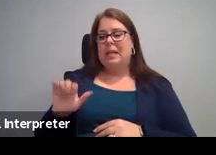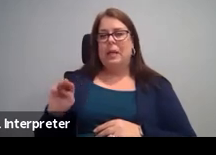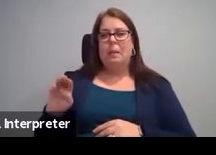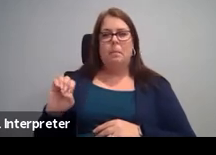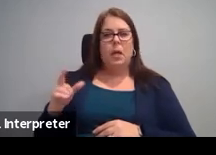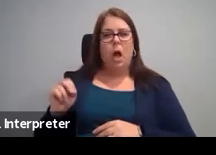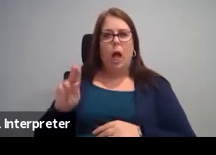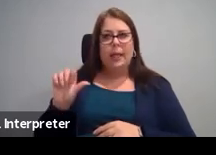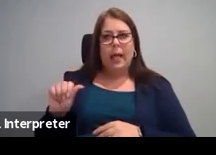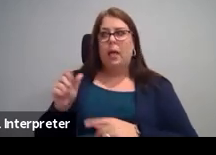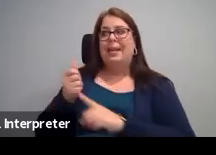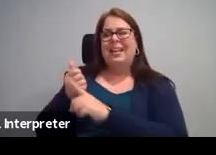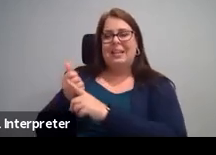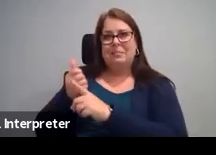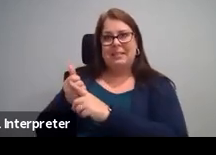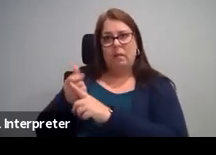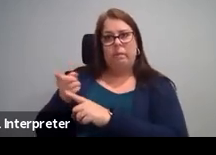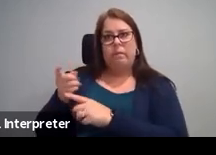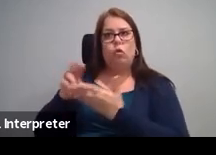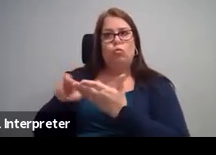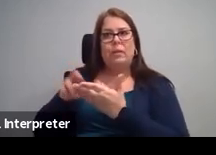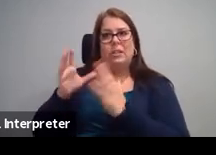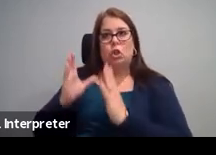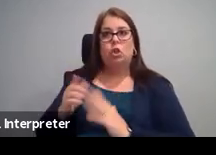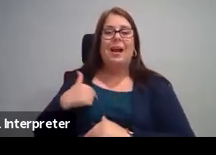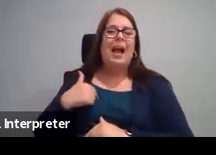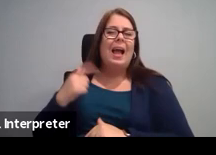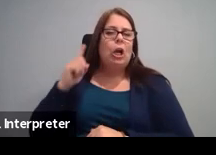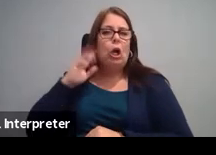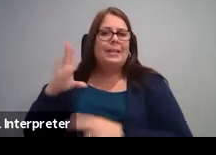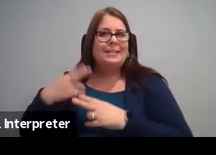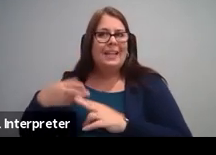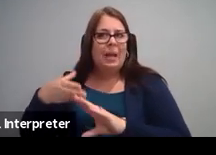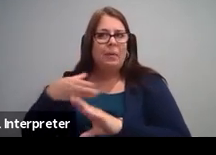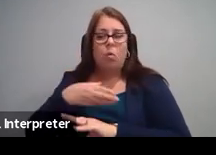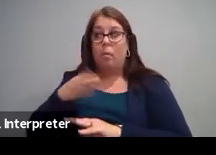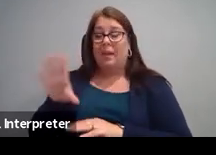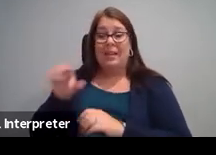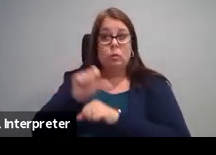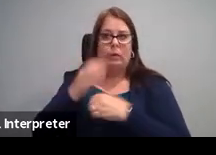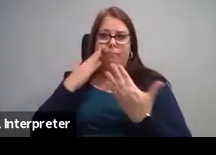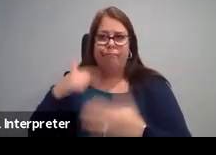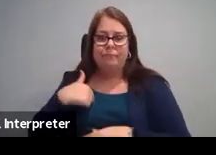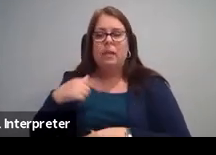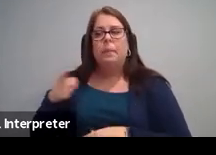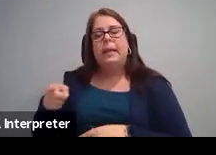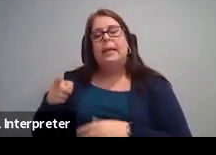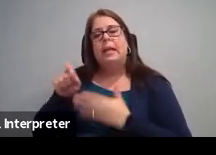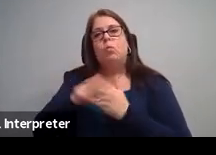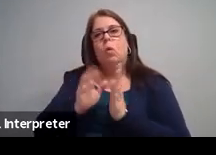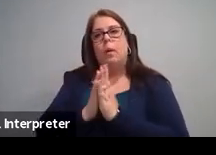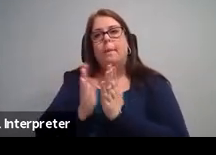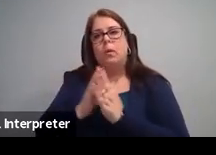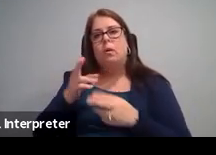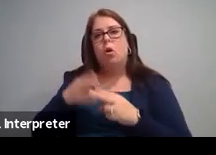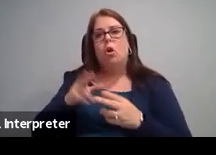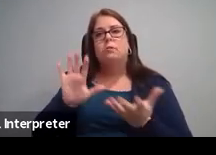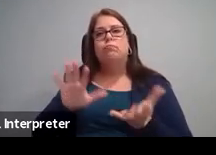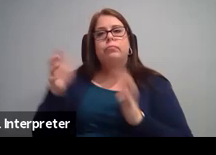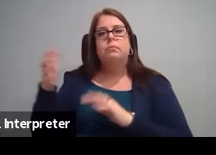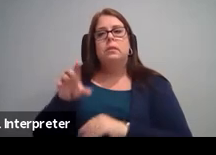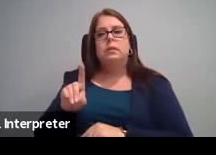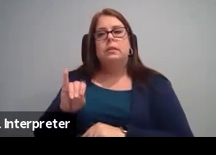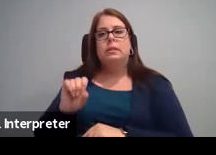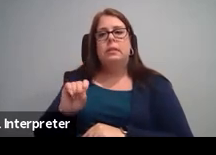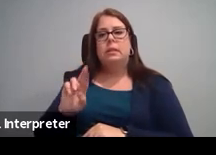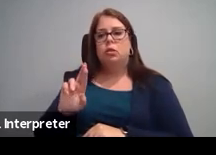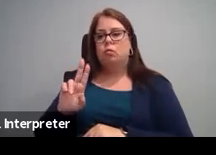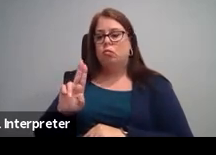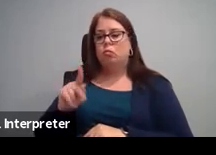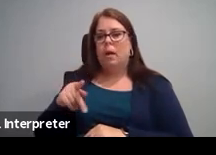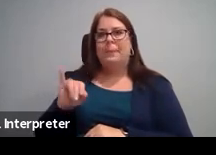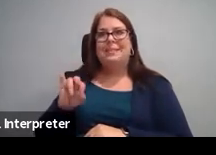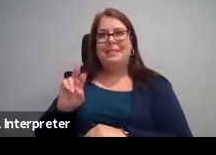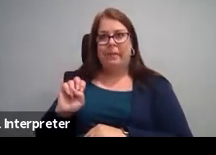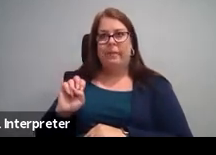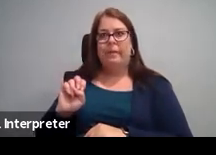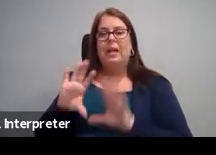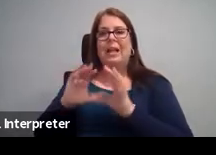Laurie Arnold: I wasn't familiar with his work, although I was aware of his name. And he wrote a book called disruptive classroom technologies, a framework for innovation in education. So I probably ordered the book and read it and you know I was a big